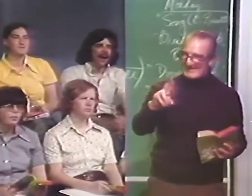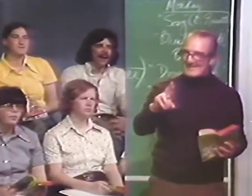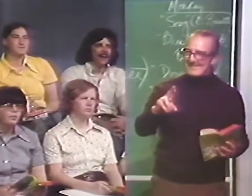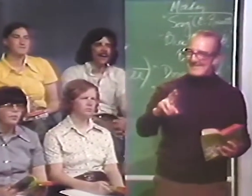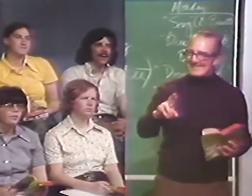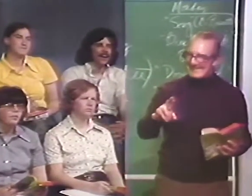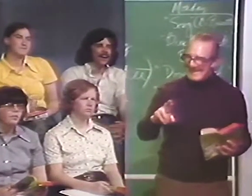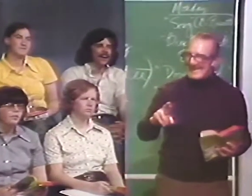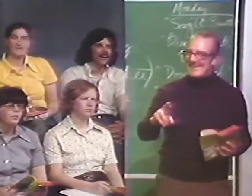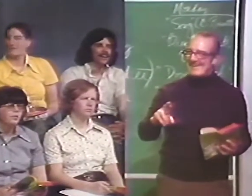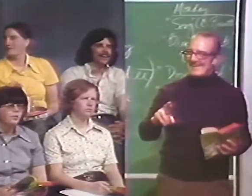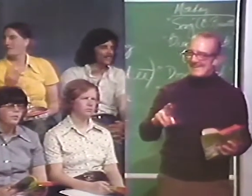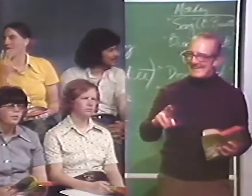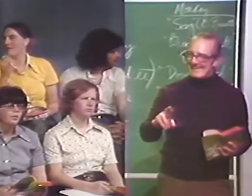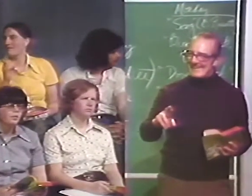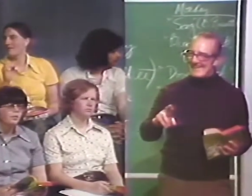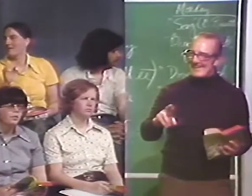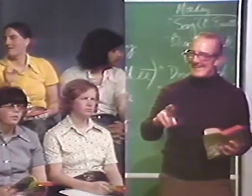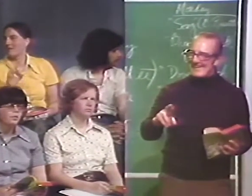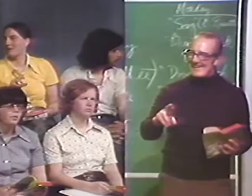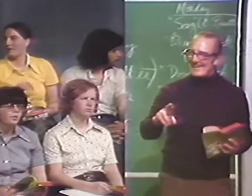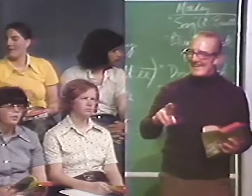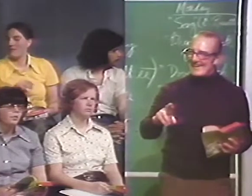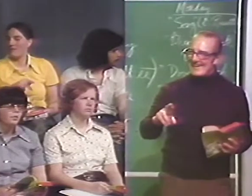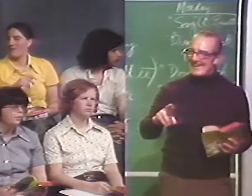SPRING FEVER. YEAH.